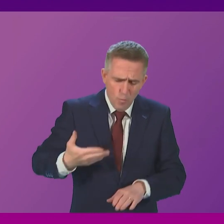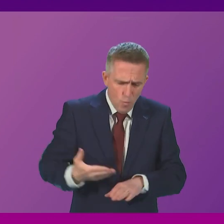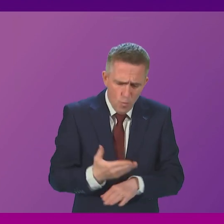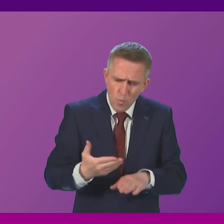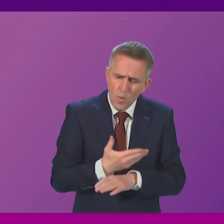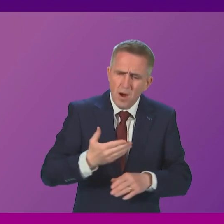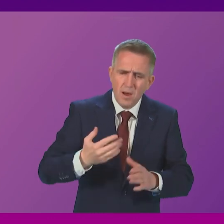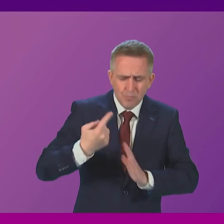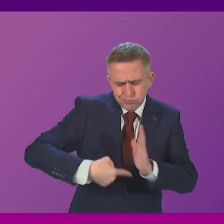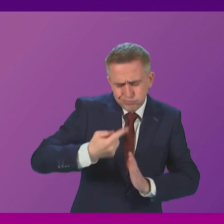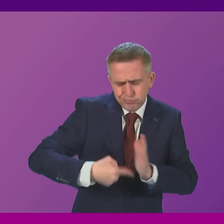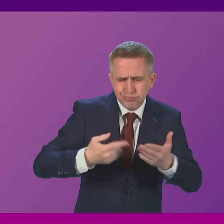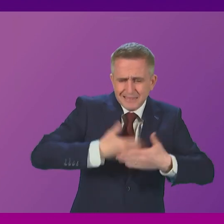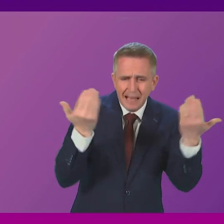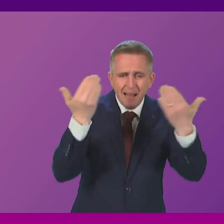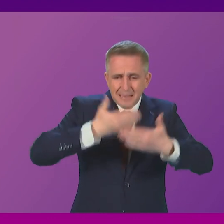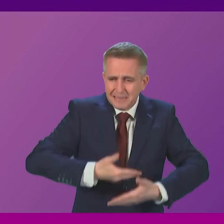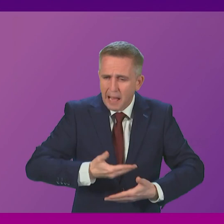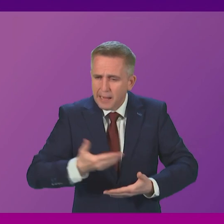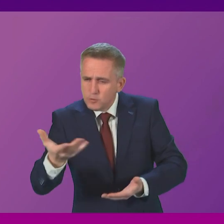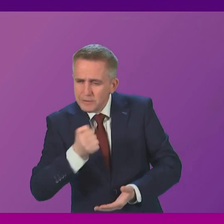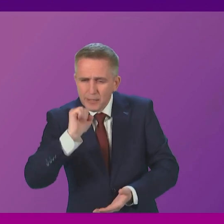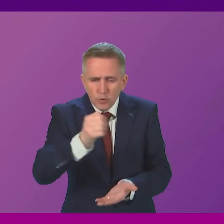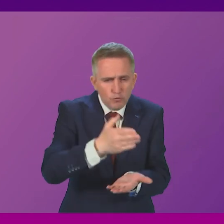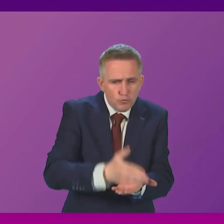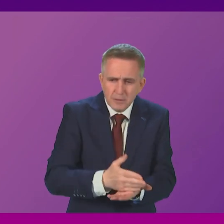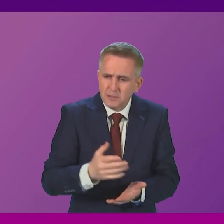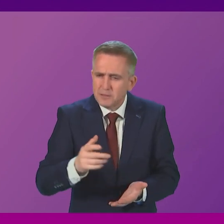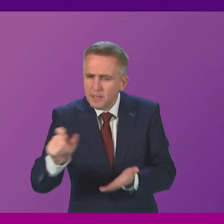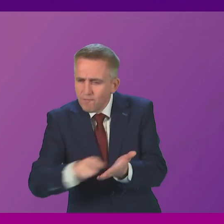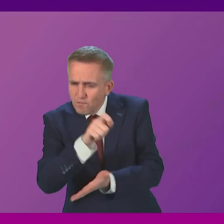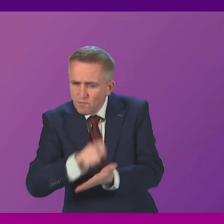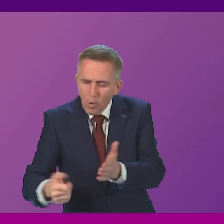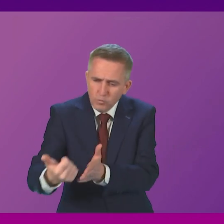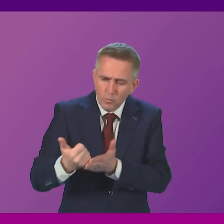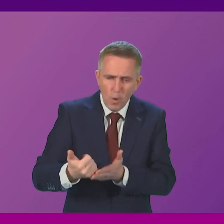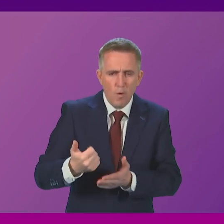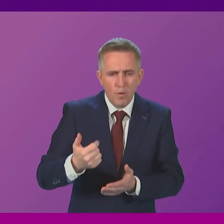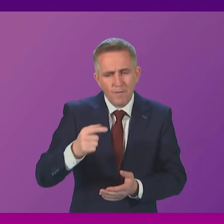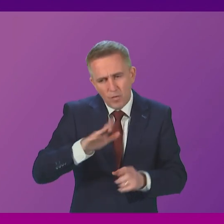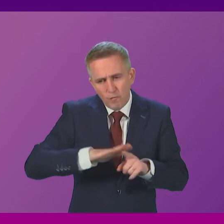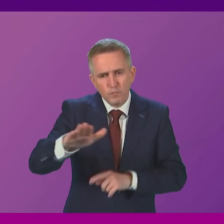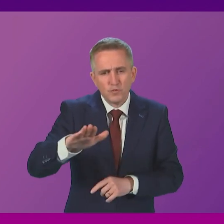their trust and win their support, because this is not as good as it gets.